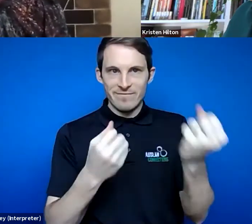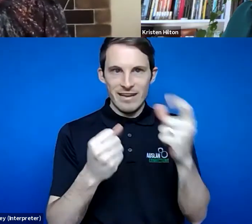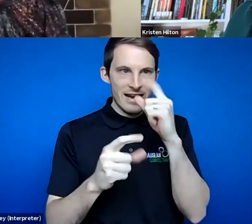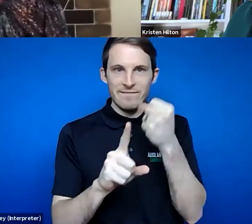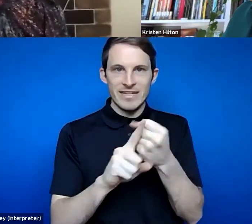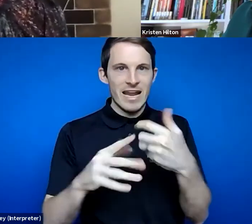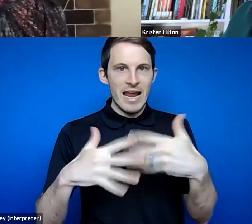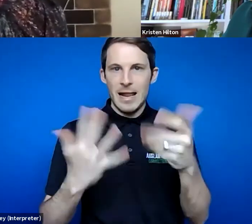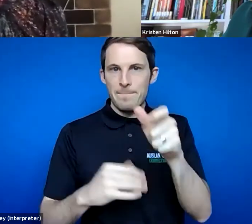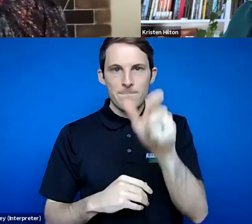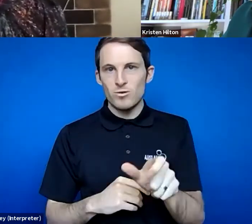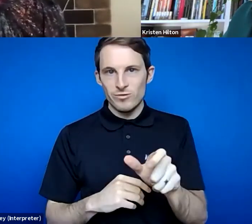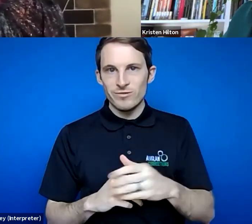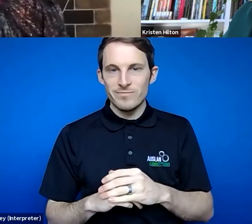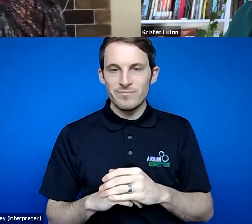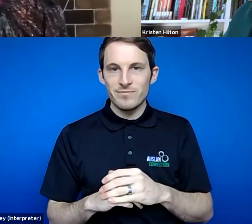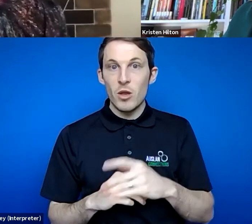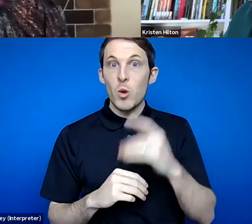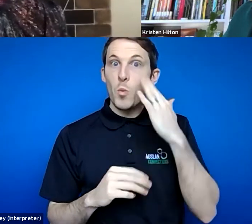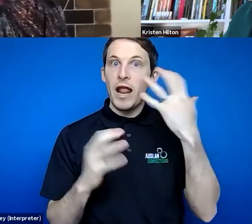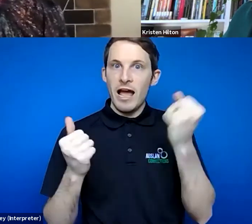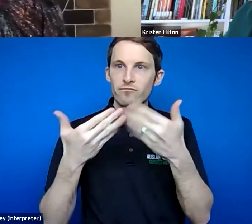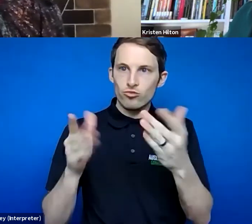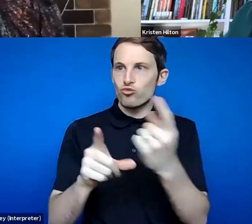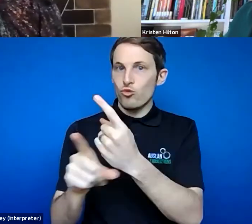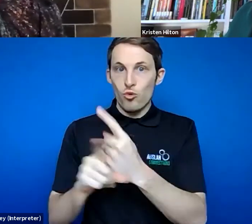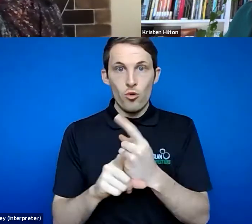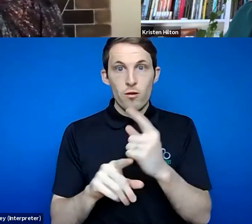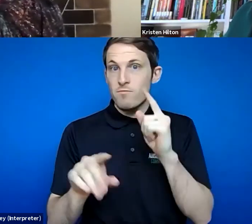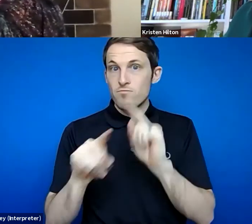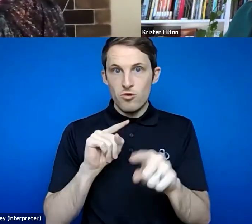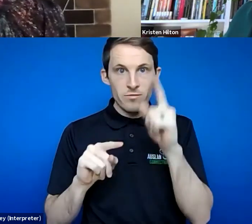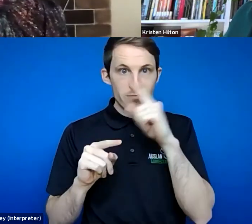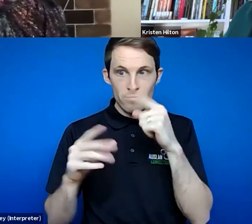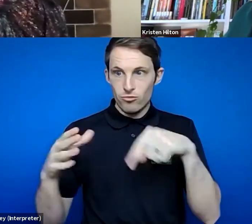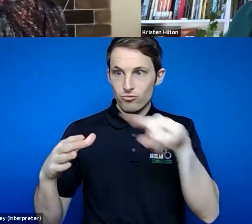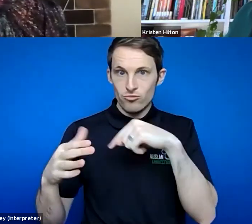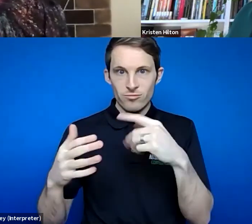and when you get people talking, most people in their circle of family, friends, work colleague,